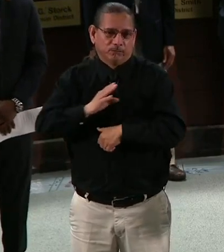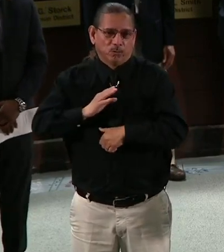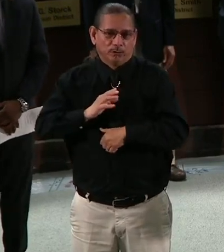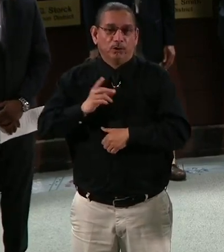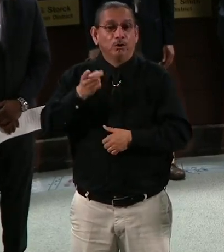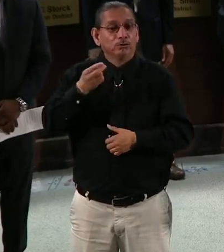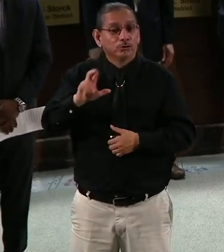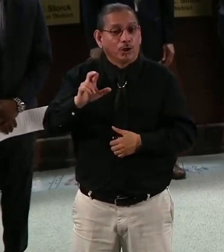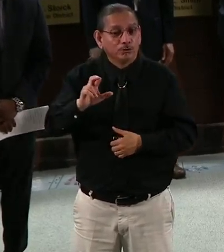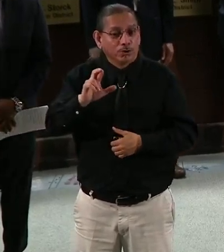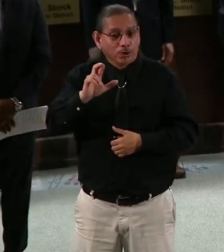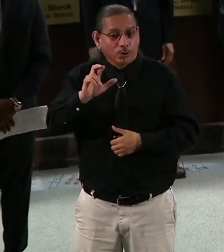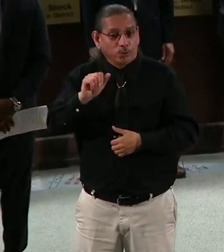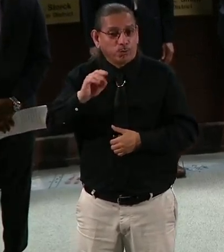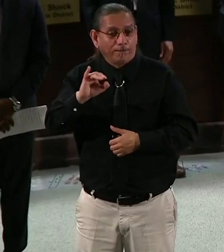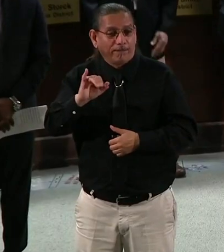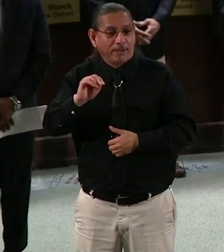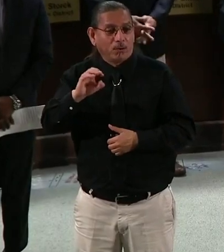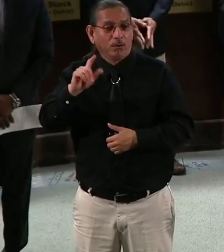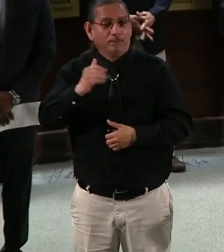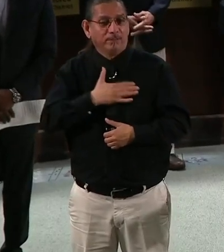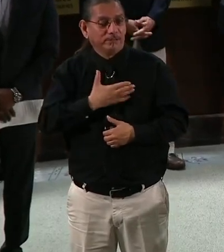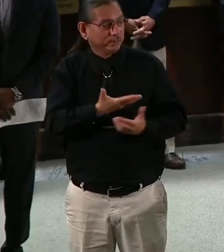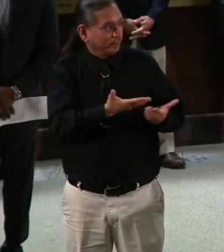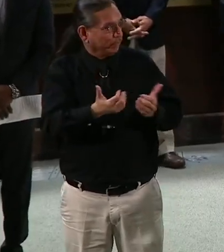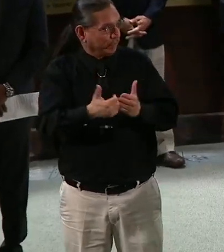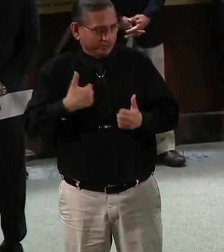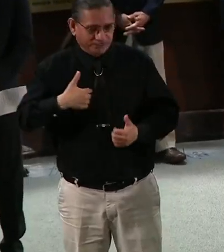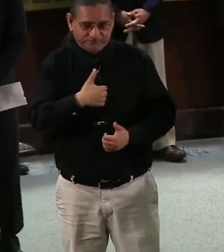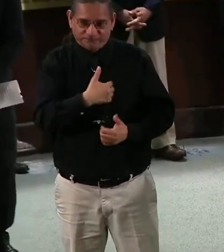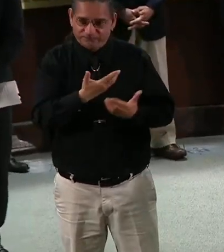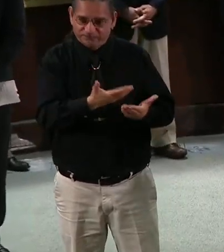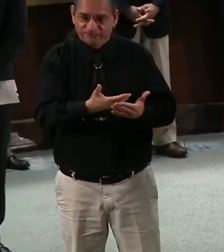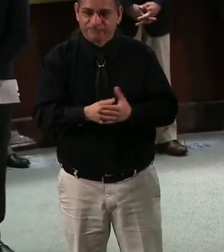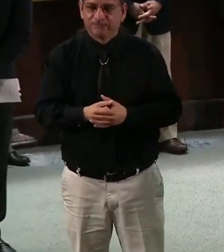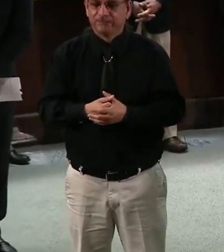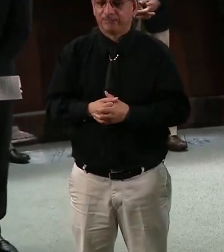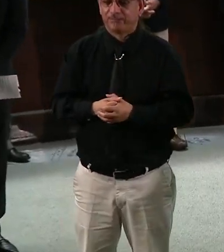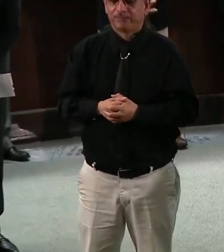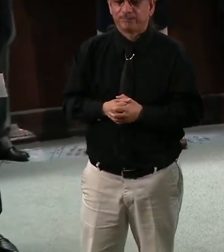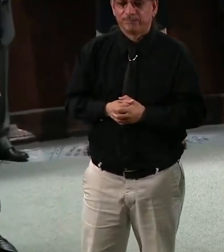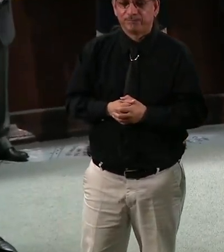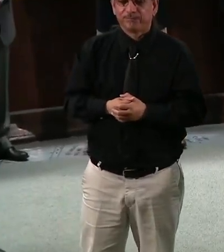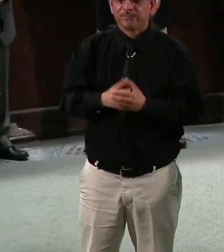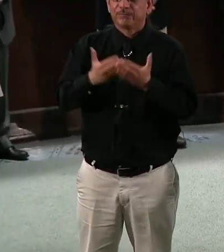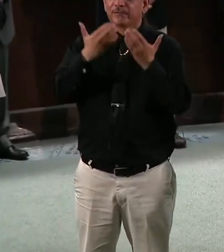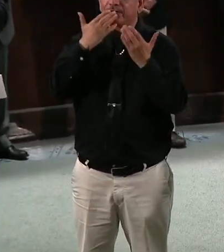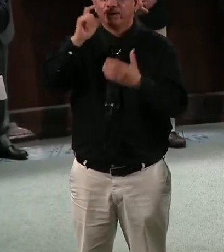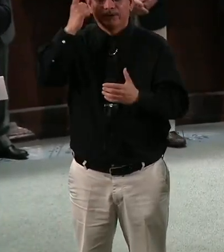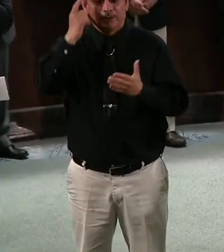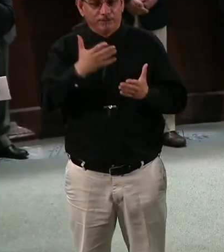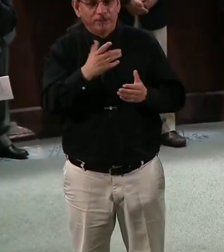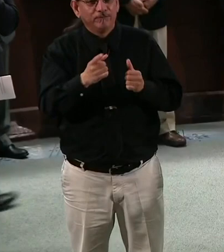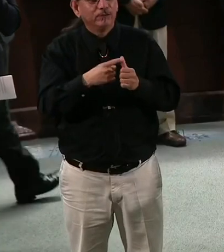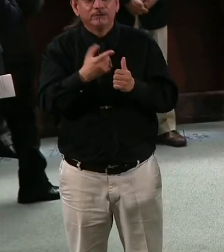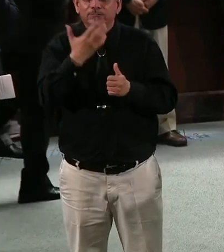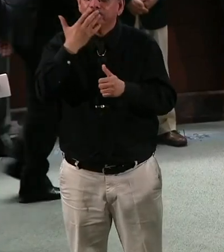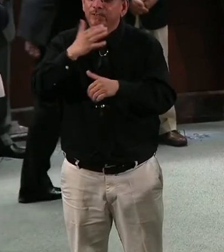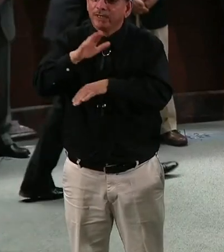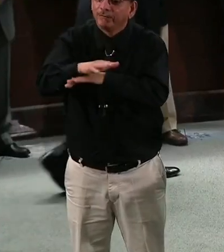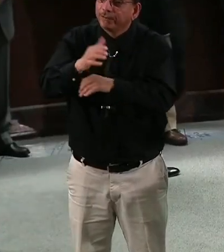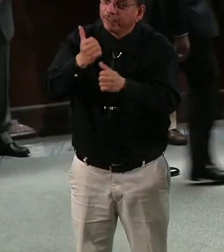LET LATINO IT BY BOARDS UP. THE